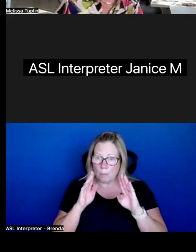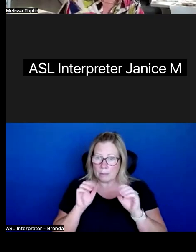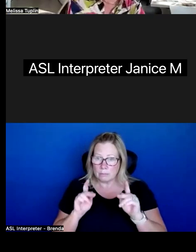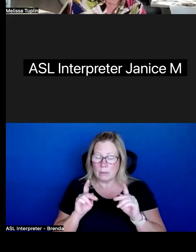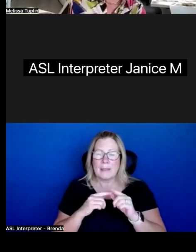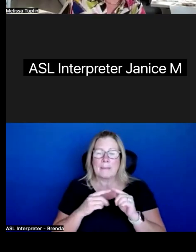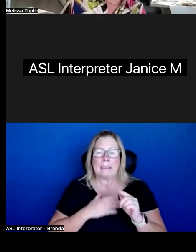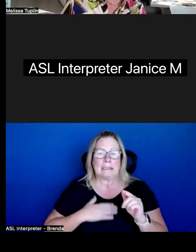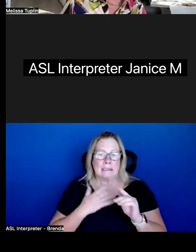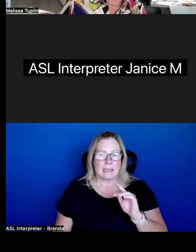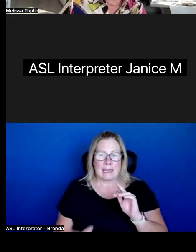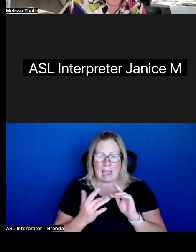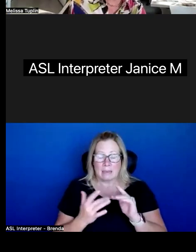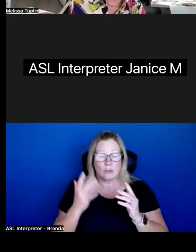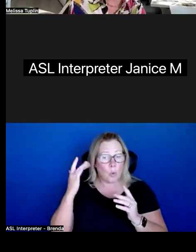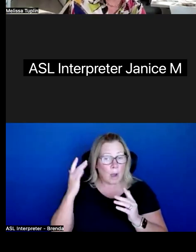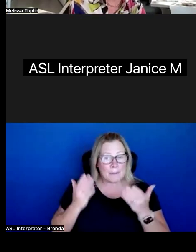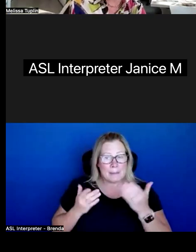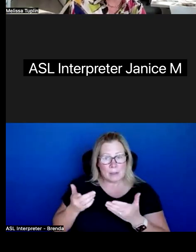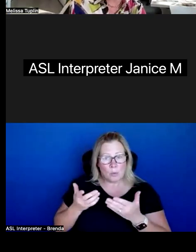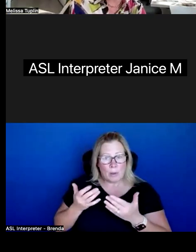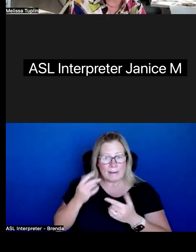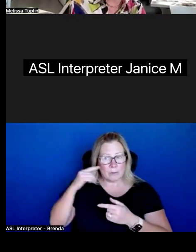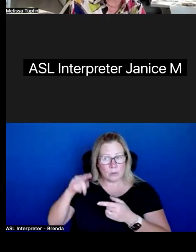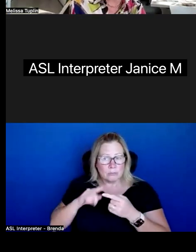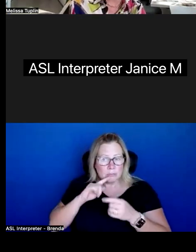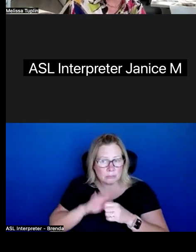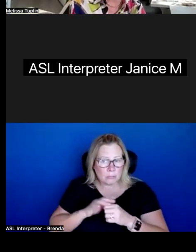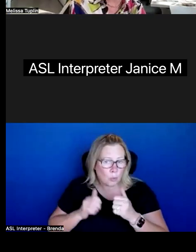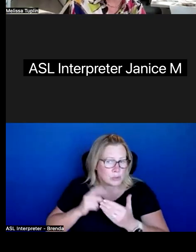we may be waiting on a response from you to confirm which program you intend to apply